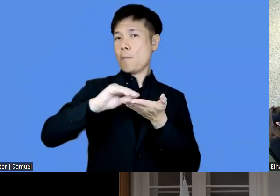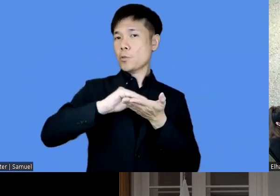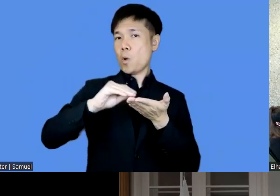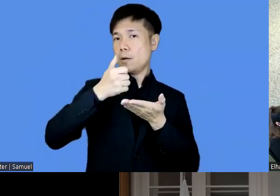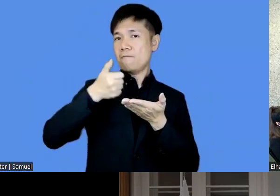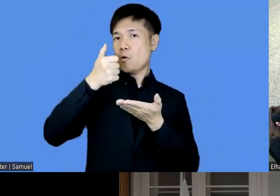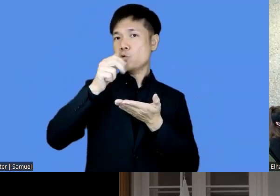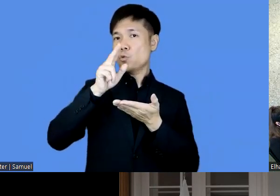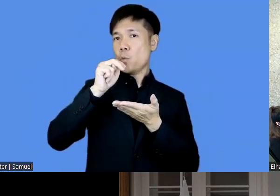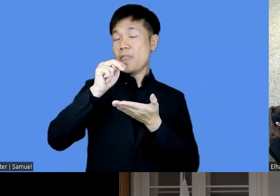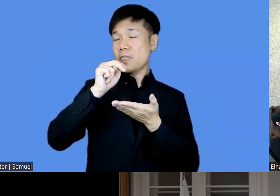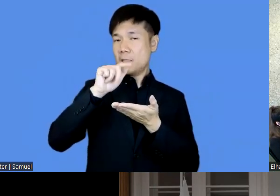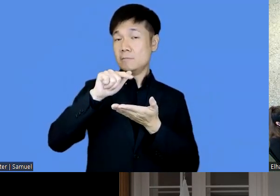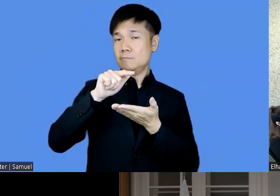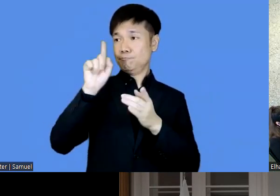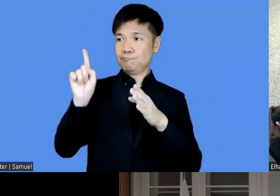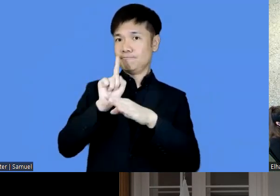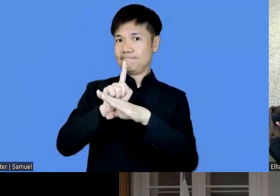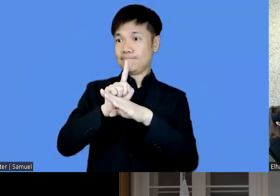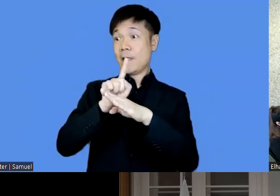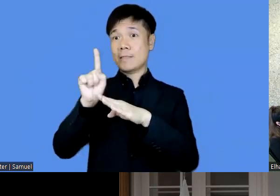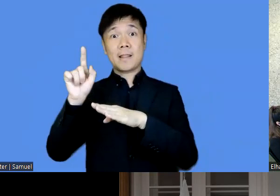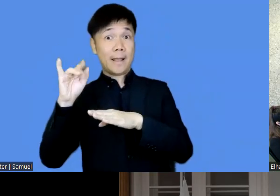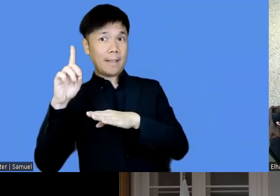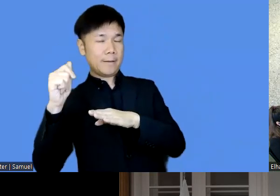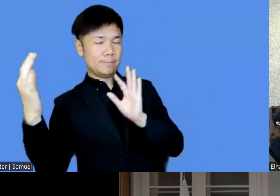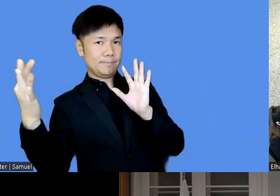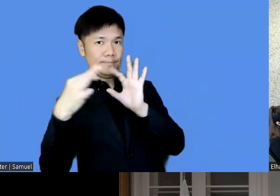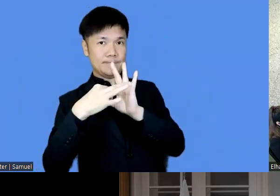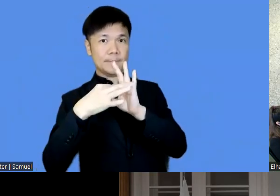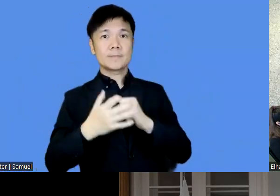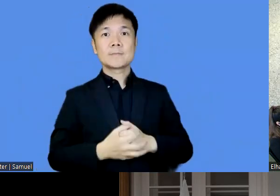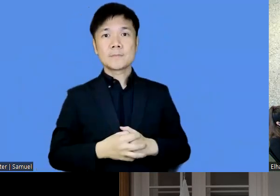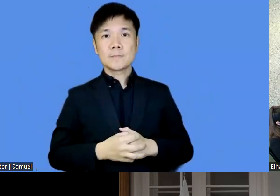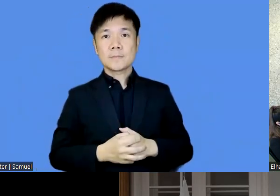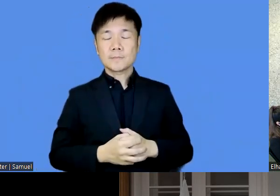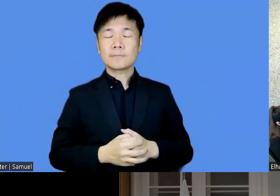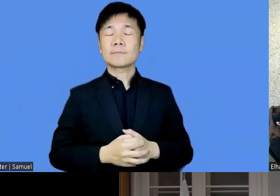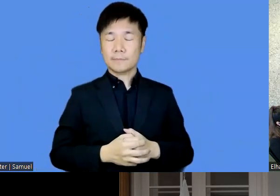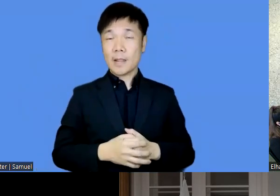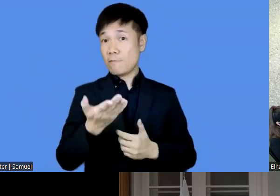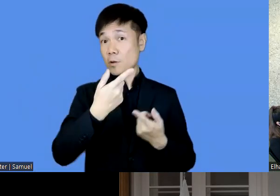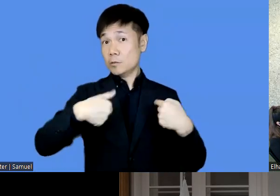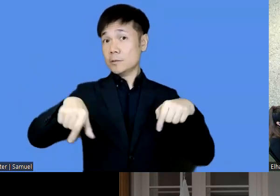and his team. Among other things, trying to organise direct exchanges